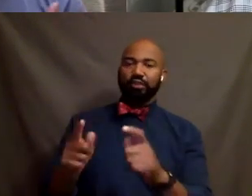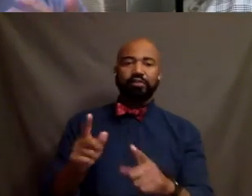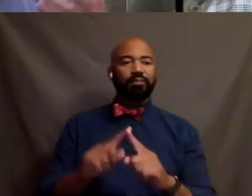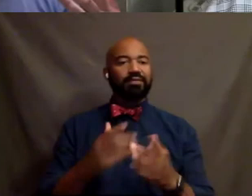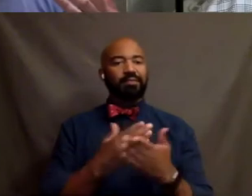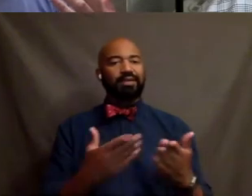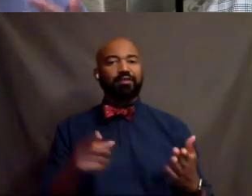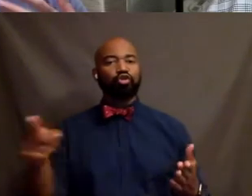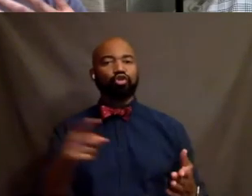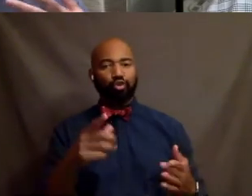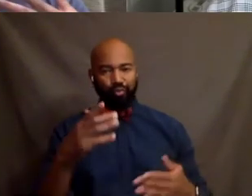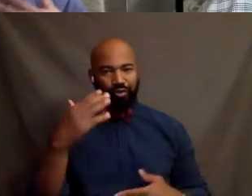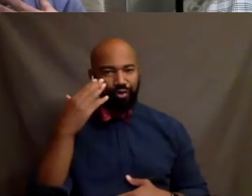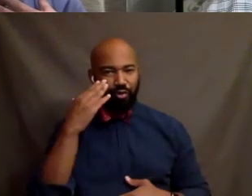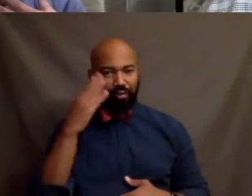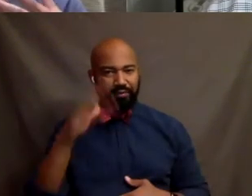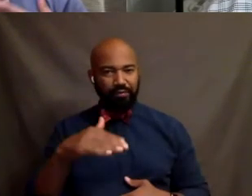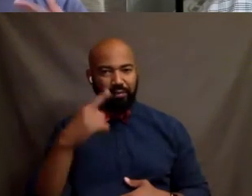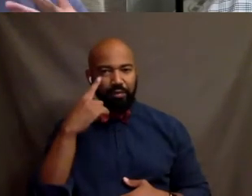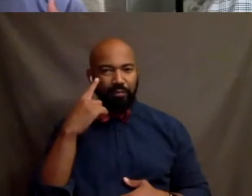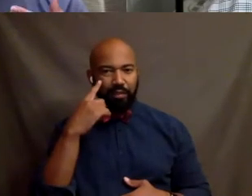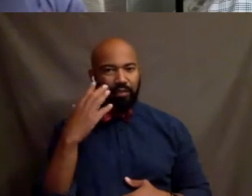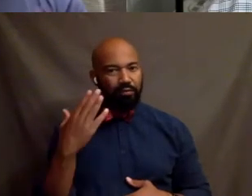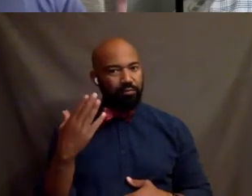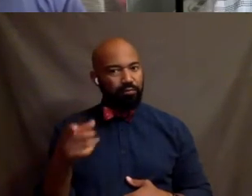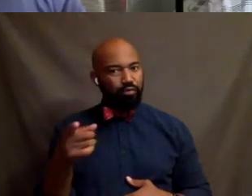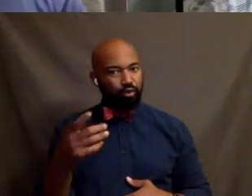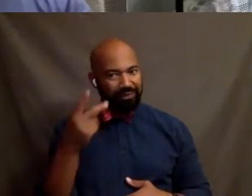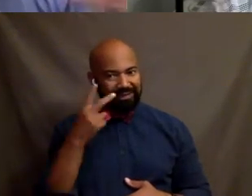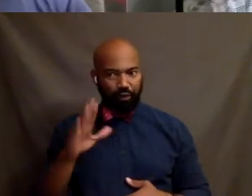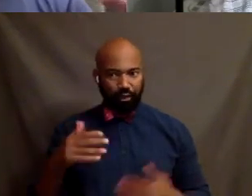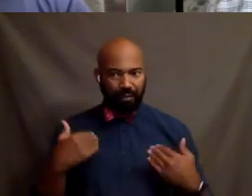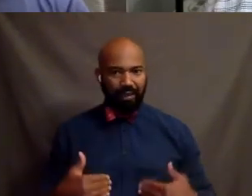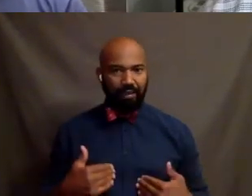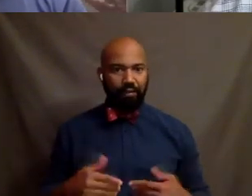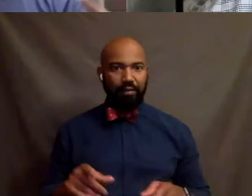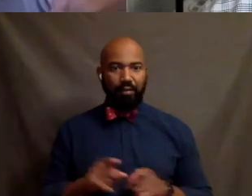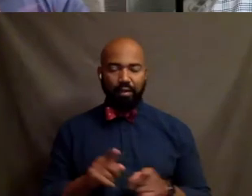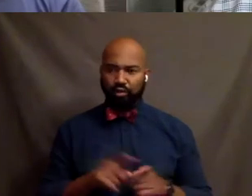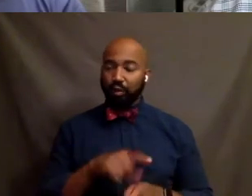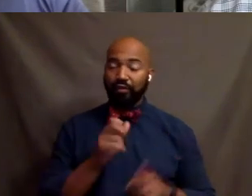because you see your body and other people see your body with clothes on. So there's that piece.